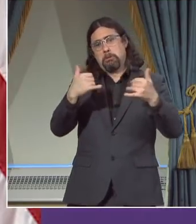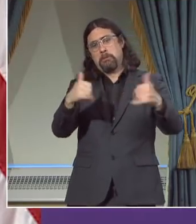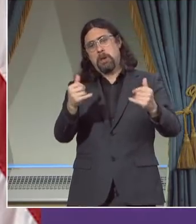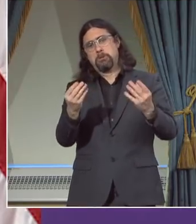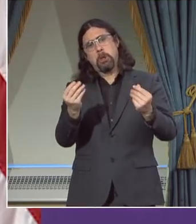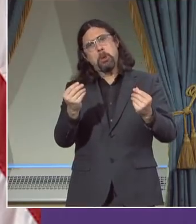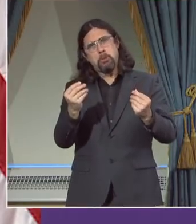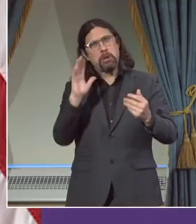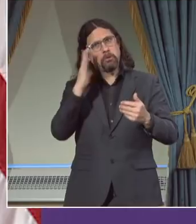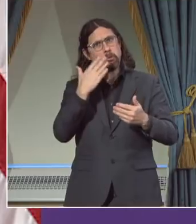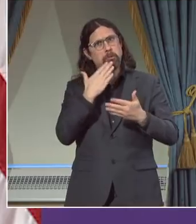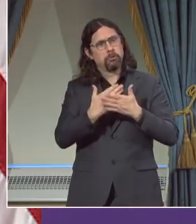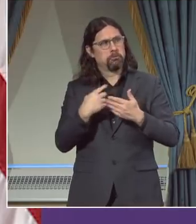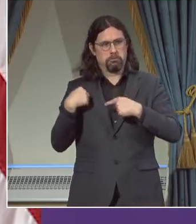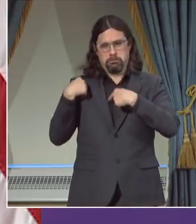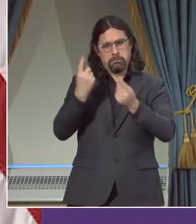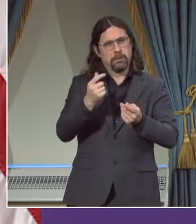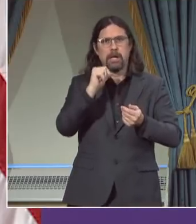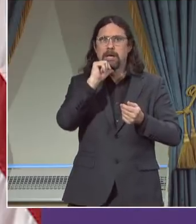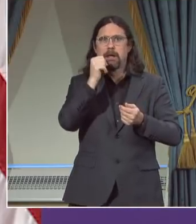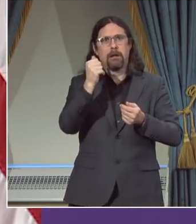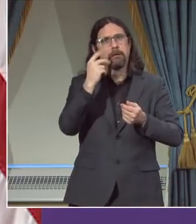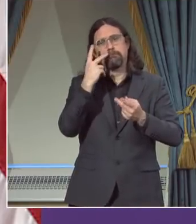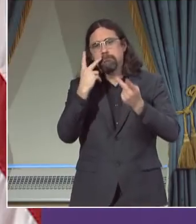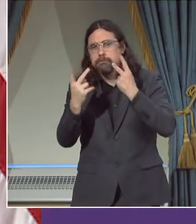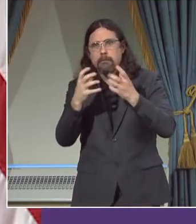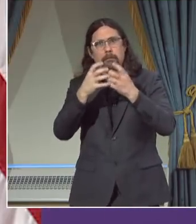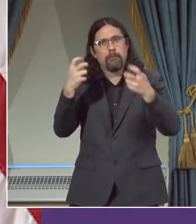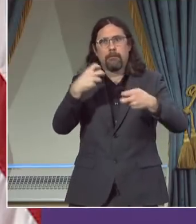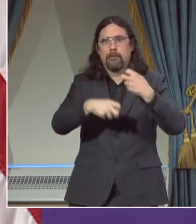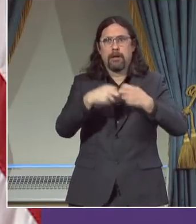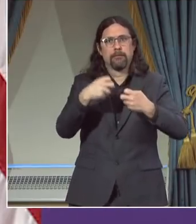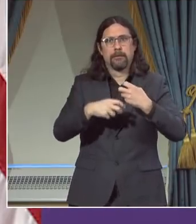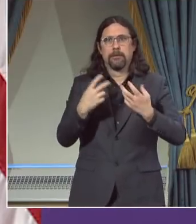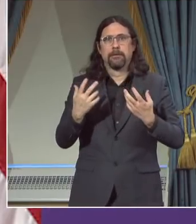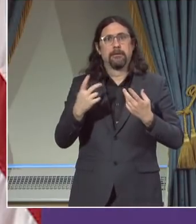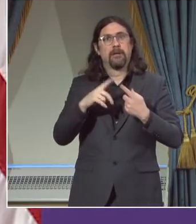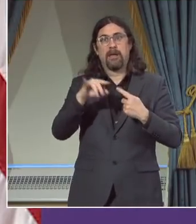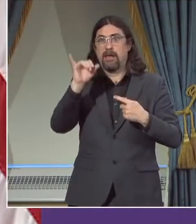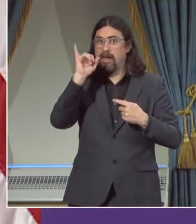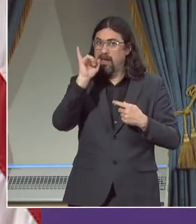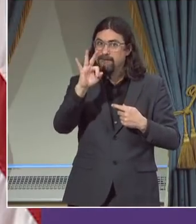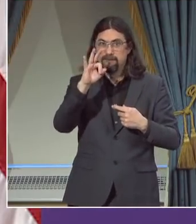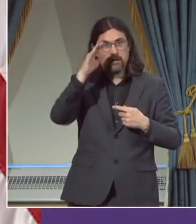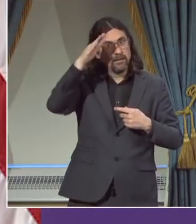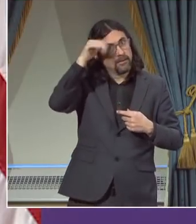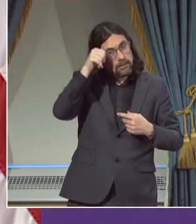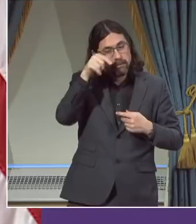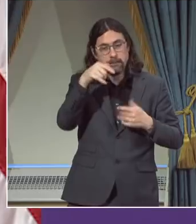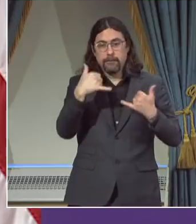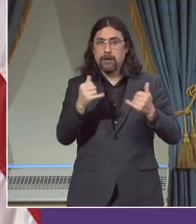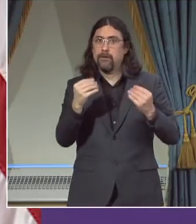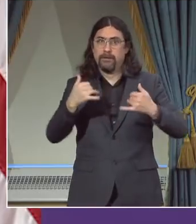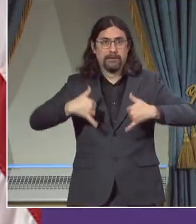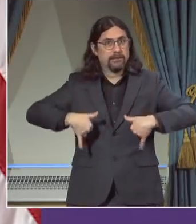HAVE NOT SEEN MUCH NON-COMPLIANCE. IF WE SEE ANY NON-COMPLIANCE, WE'LL BEGIN BY SHUINTTG ATTH